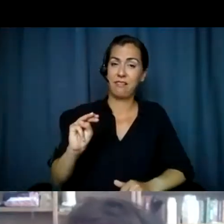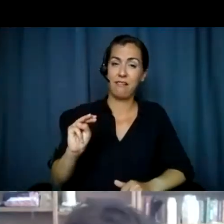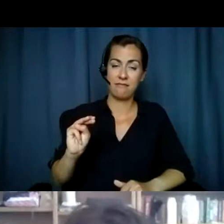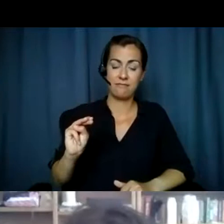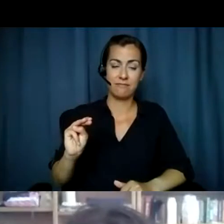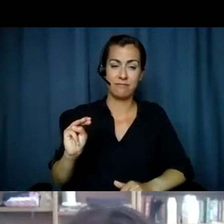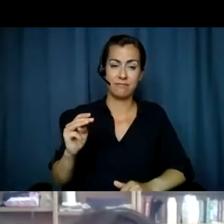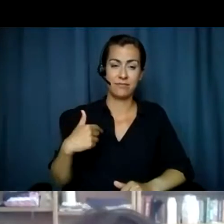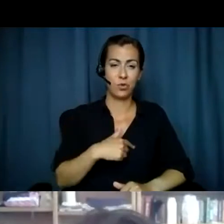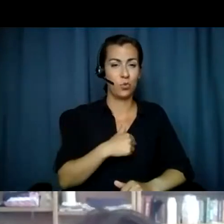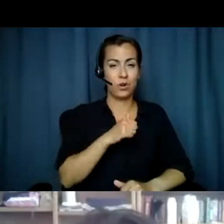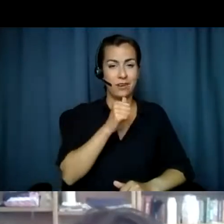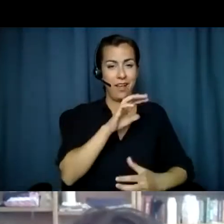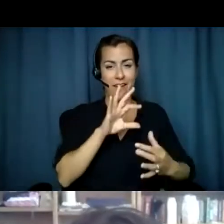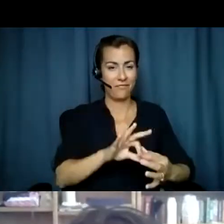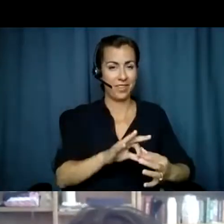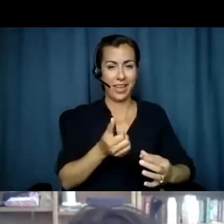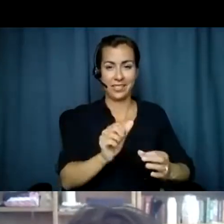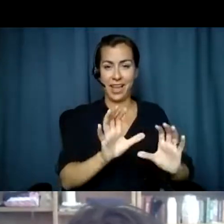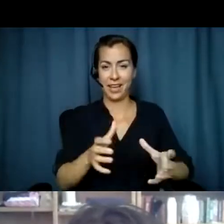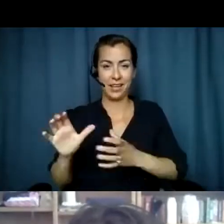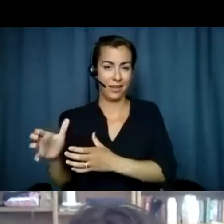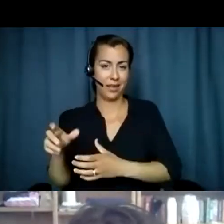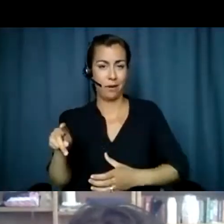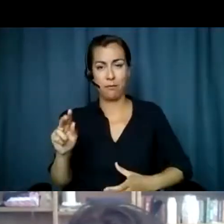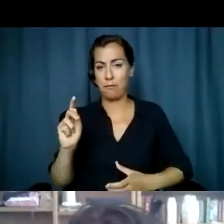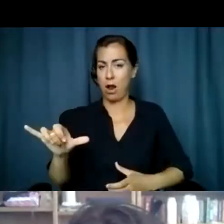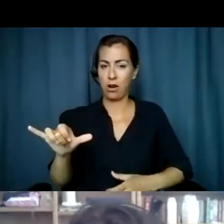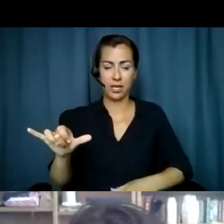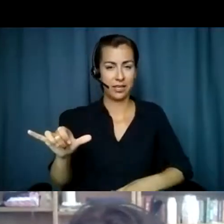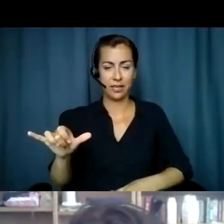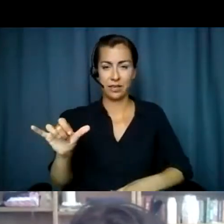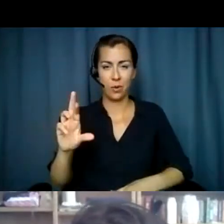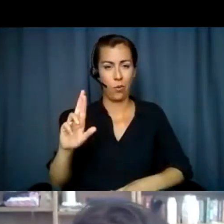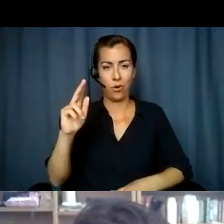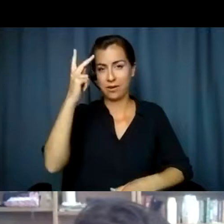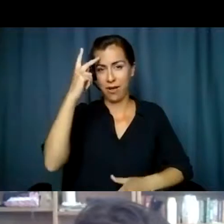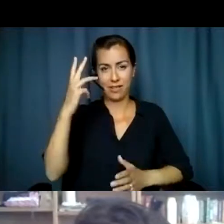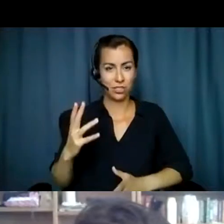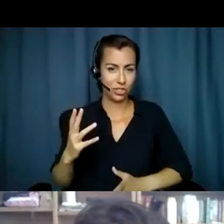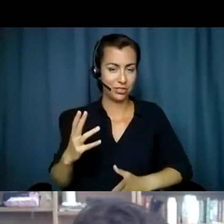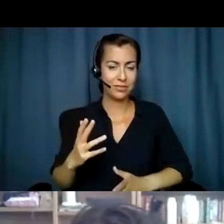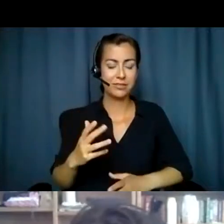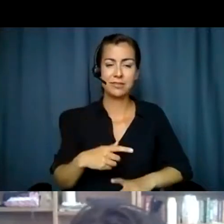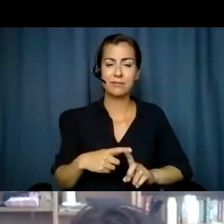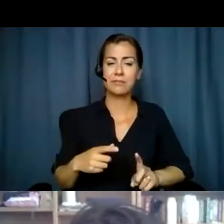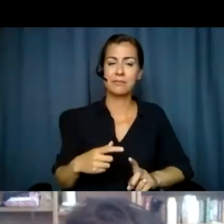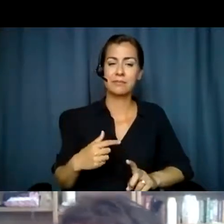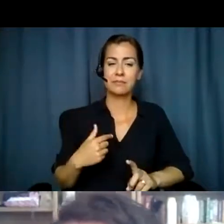Rights Oregon, so what role does a protection and advocacy